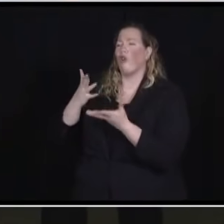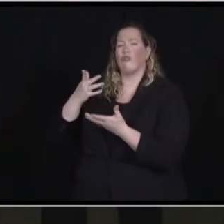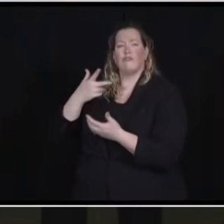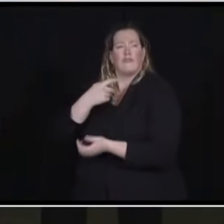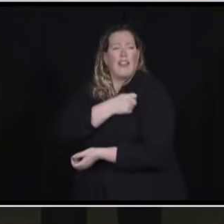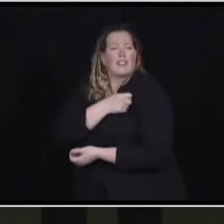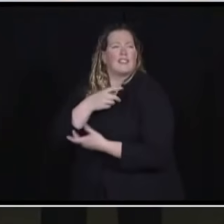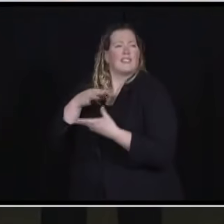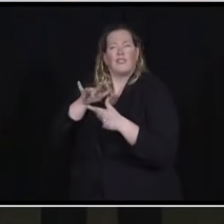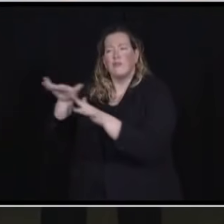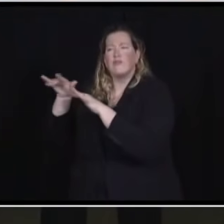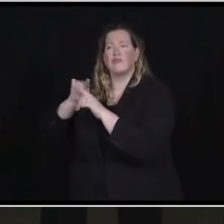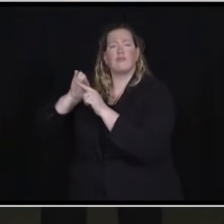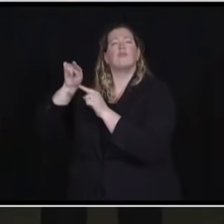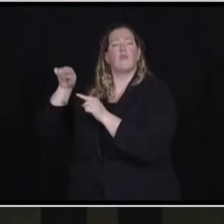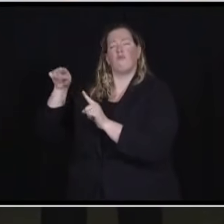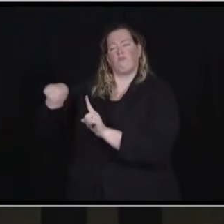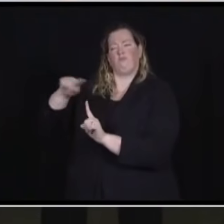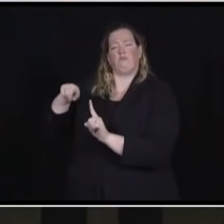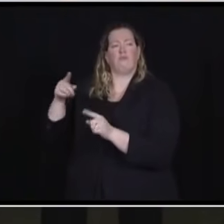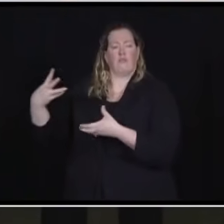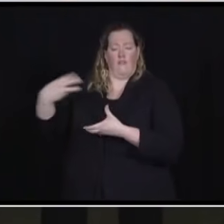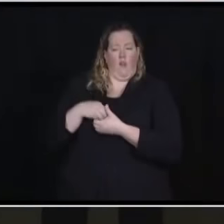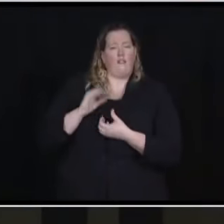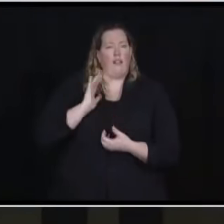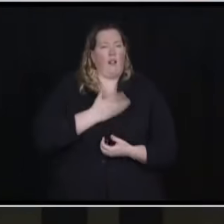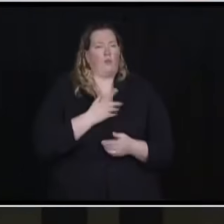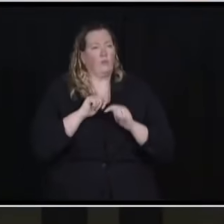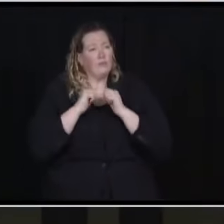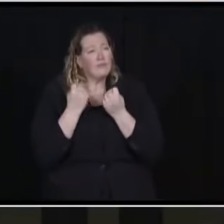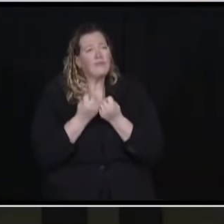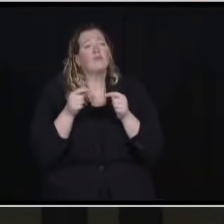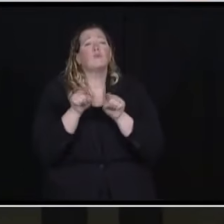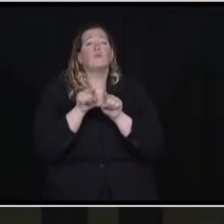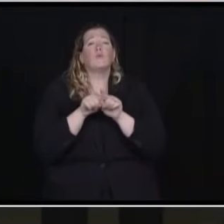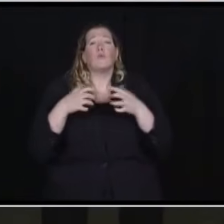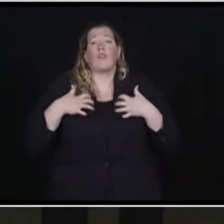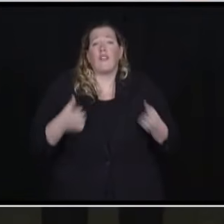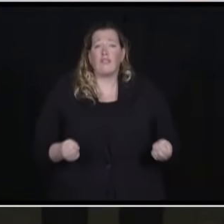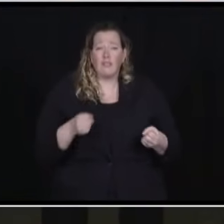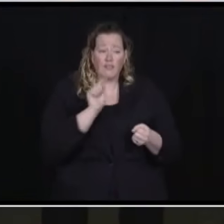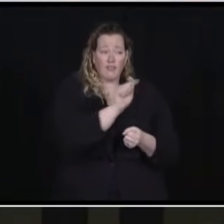we talked to the IT professionals to ensure that we can do the necessary tracking to